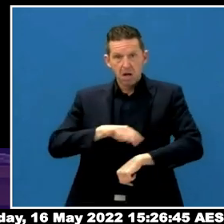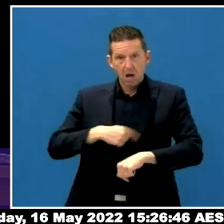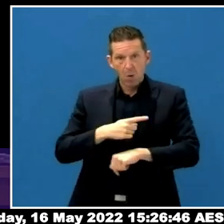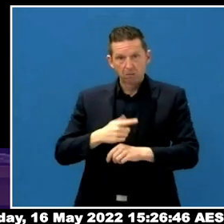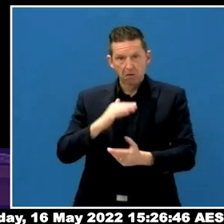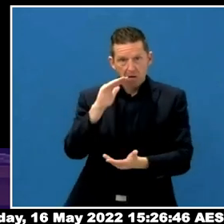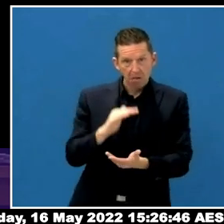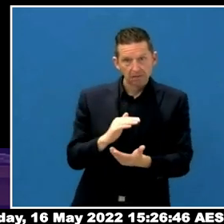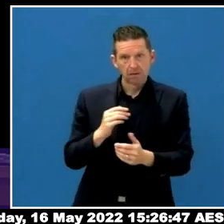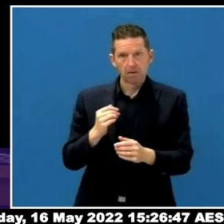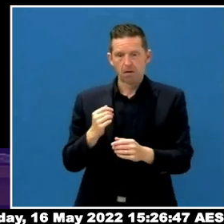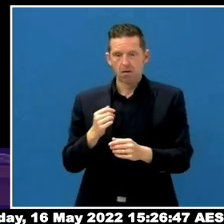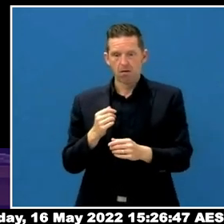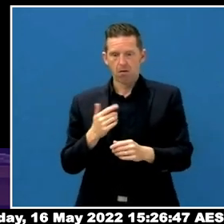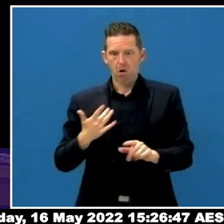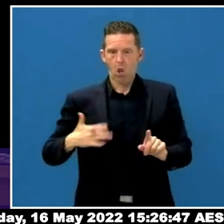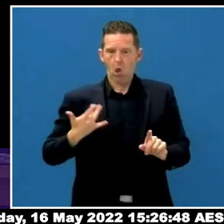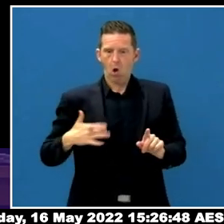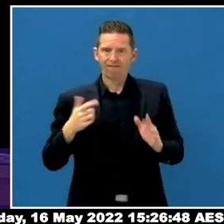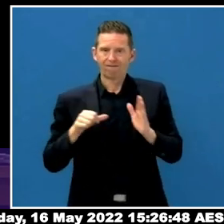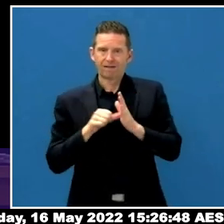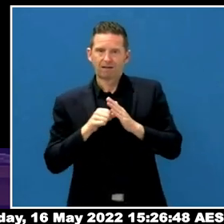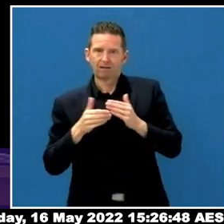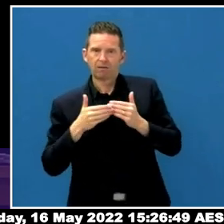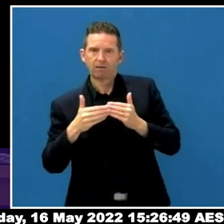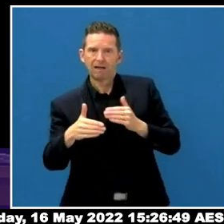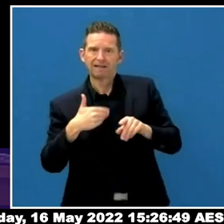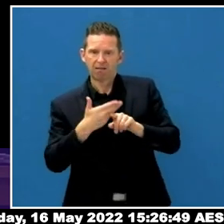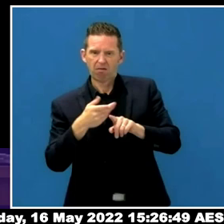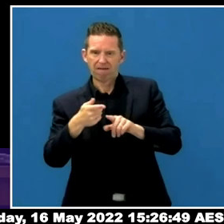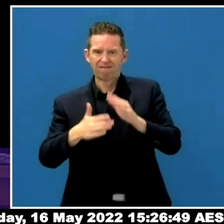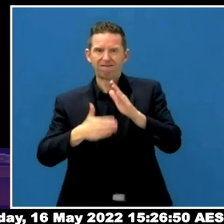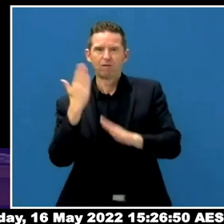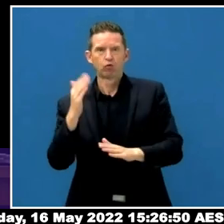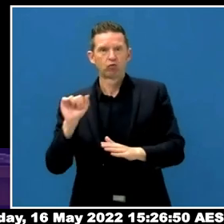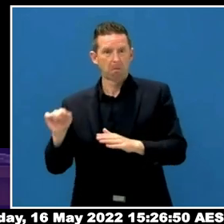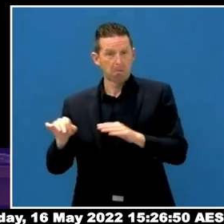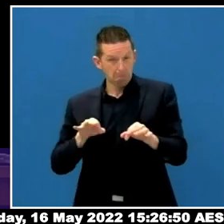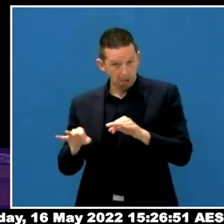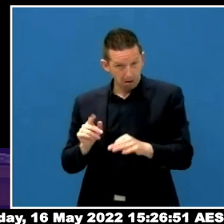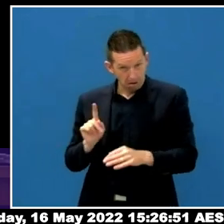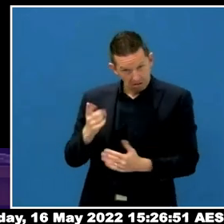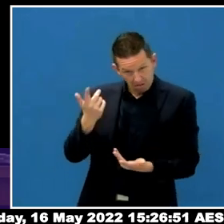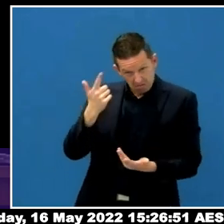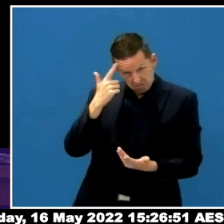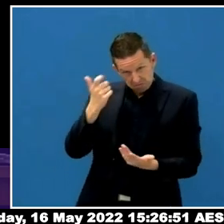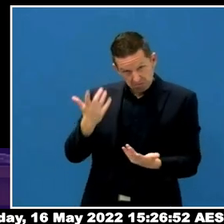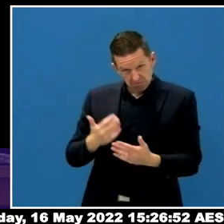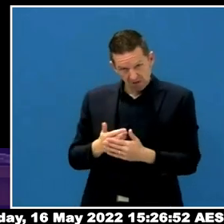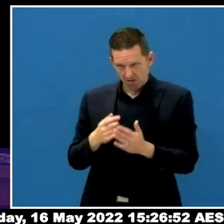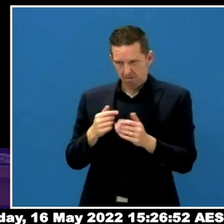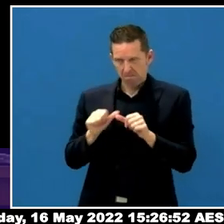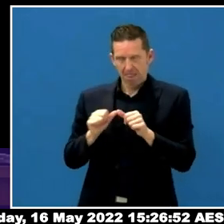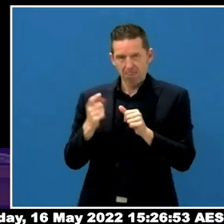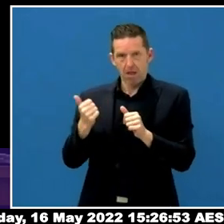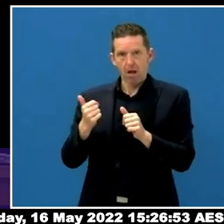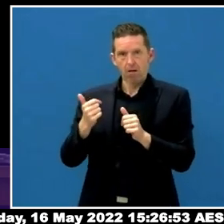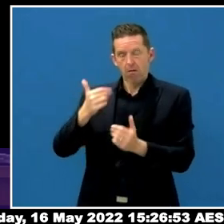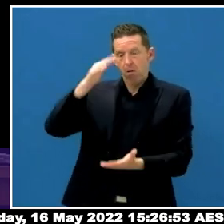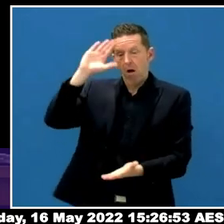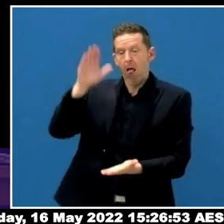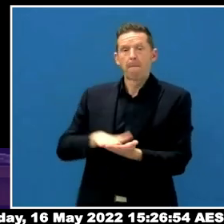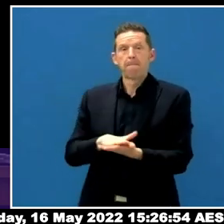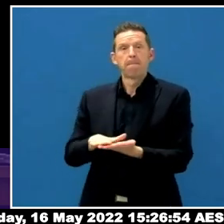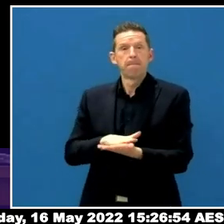end of his plan, rather than use it all up now and then him not have any - anything to